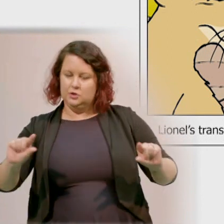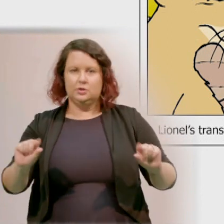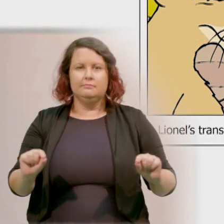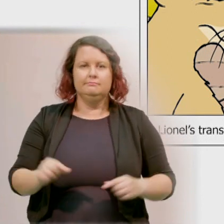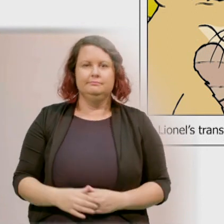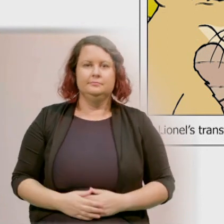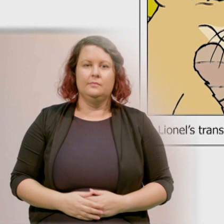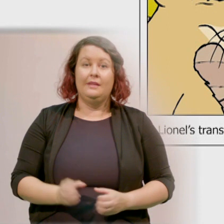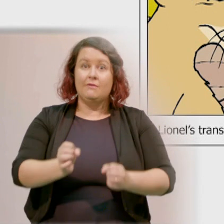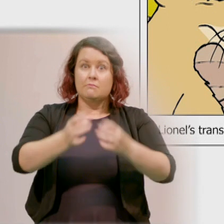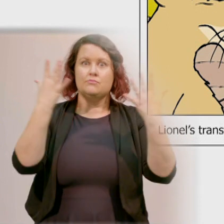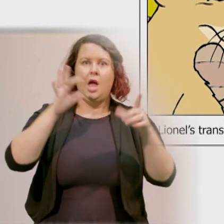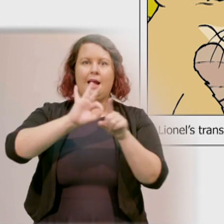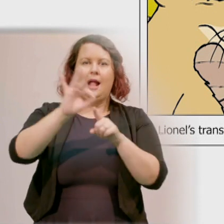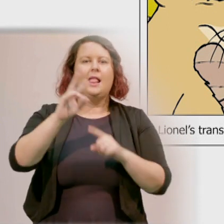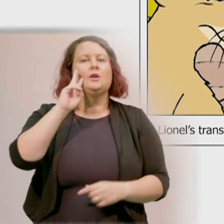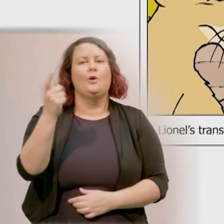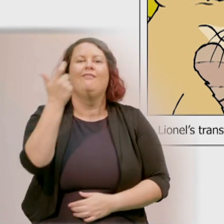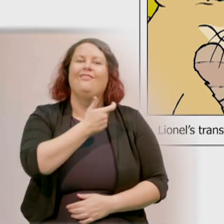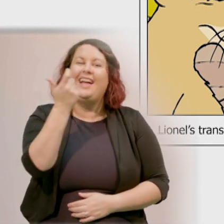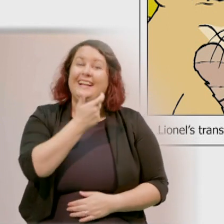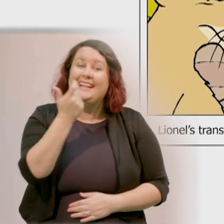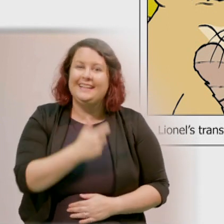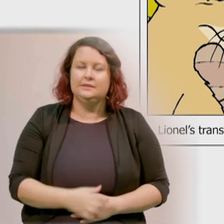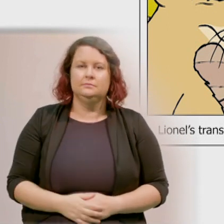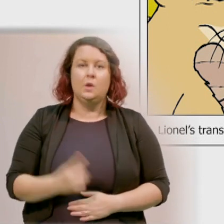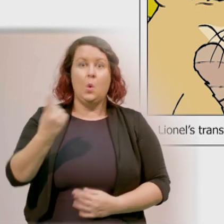and a caption under the cartoon. The cartoonist also used bright colours,